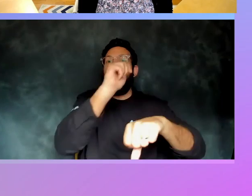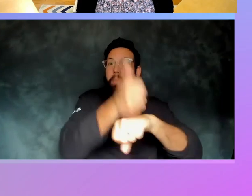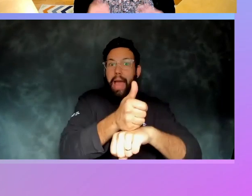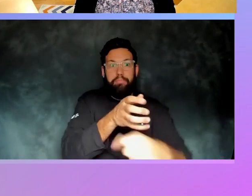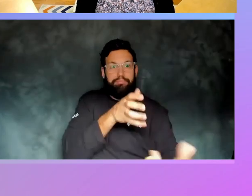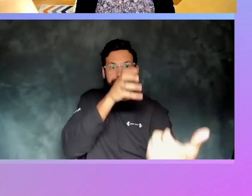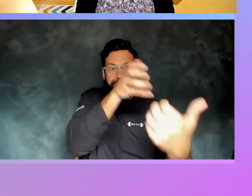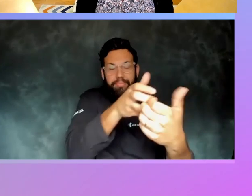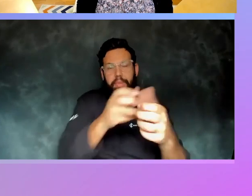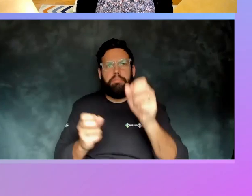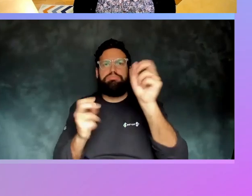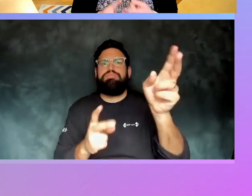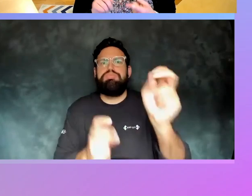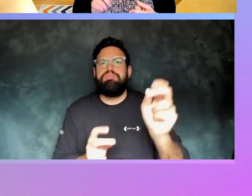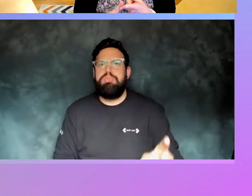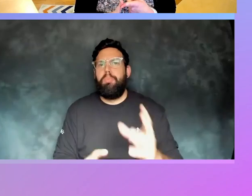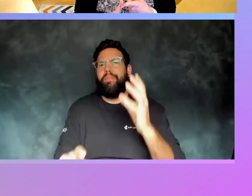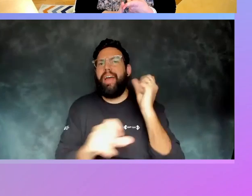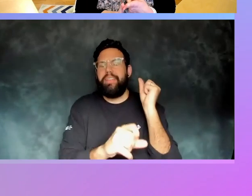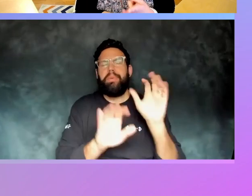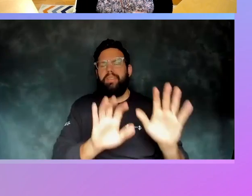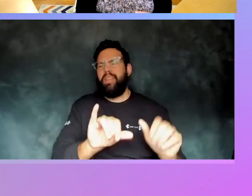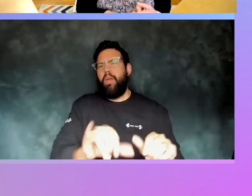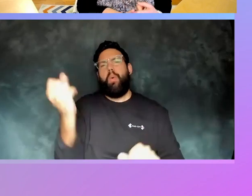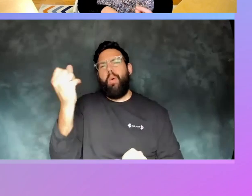should not disappear. I think we've all been there and said what was I entering, was in my